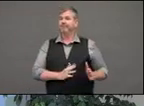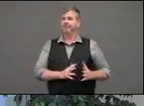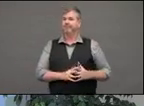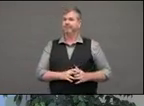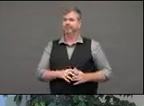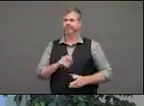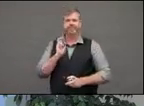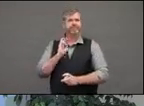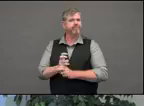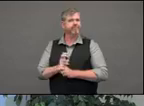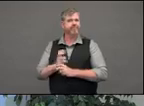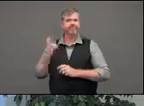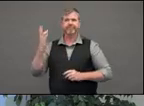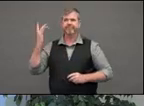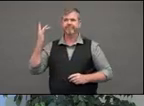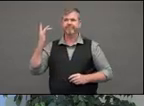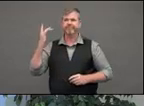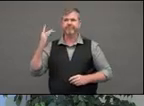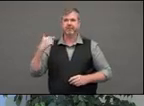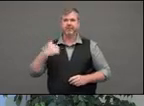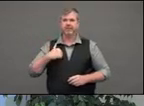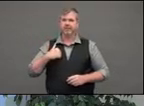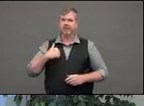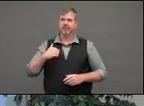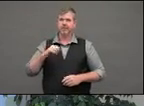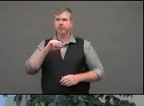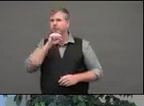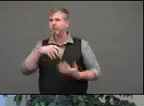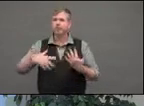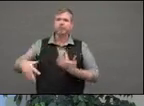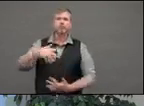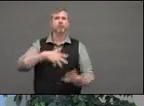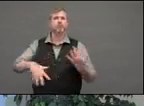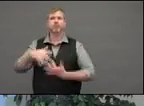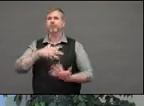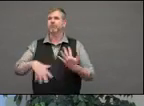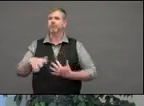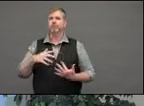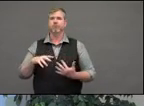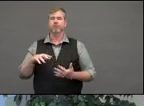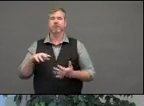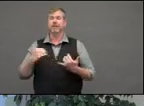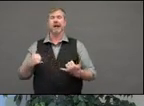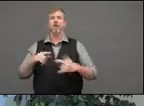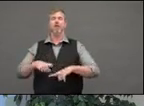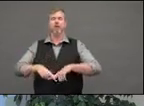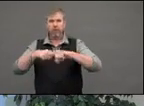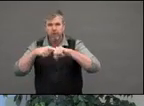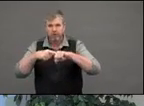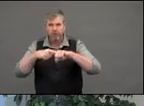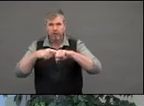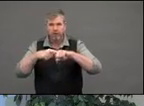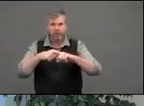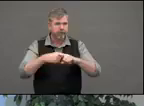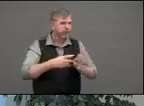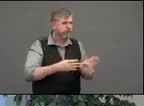so it's very it was it was a bit difficult for me to try to switch from you know in person to digital and it was